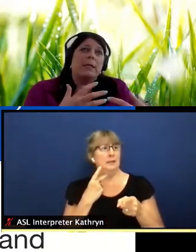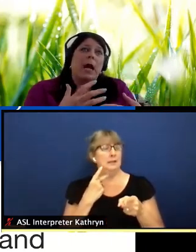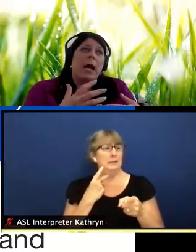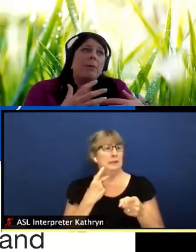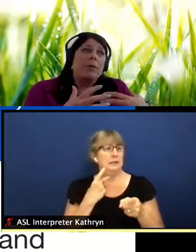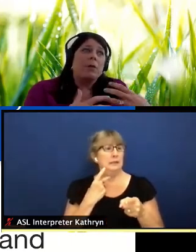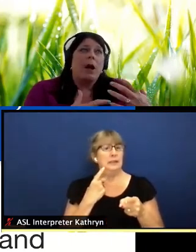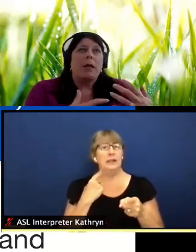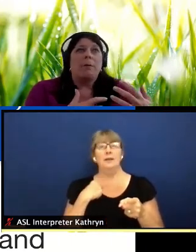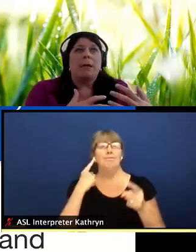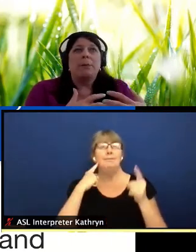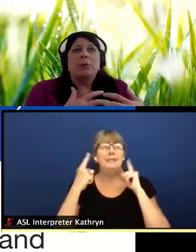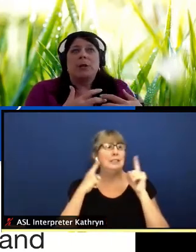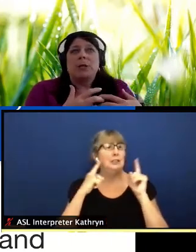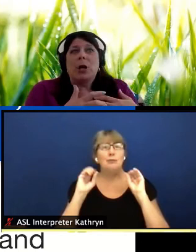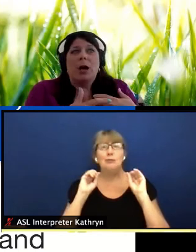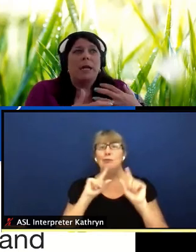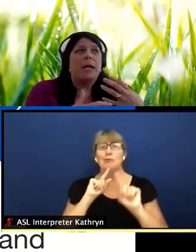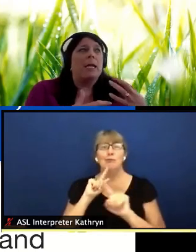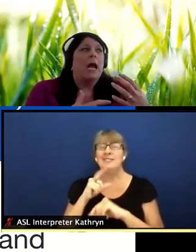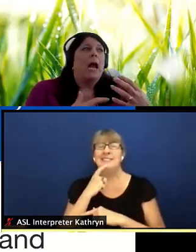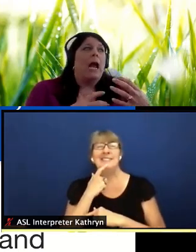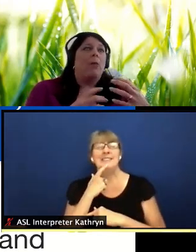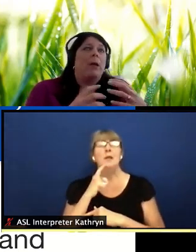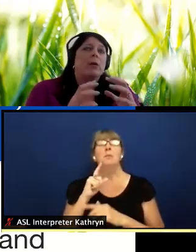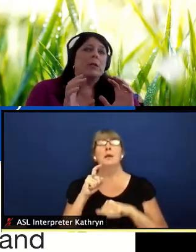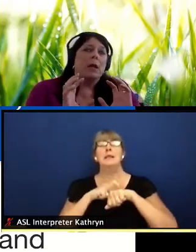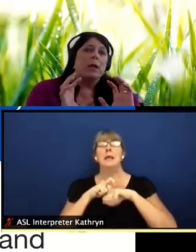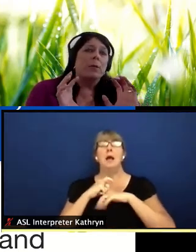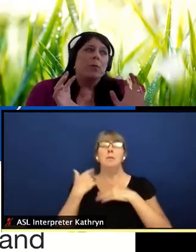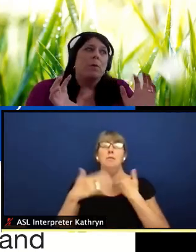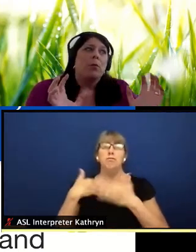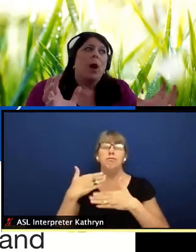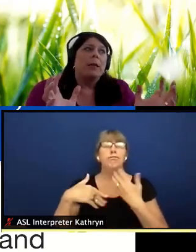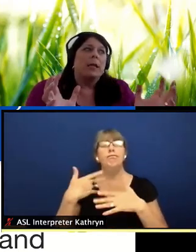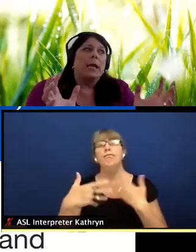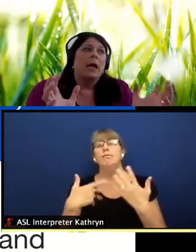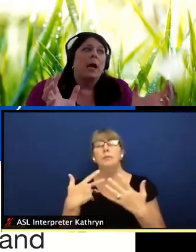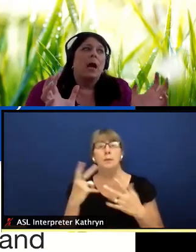time have done and people started talking and we looked a little bit more broadly,